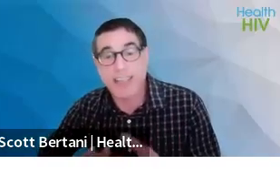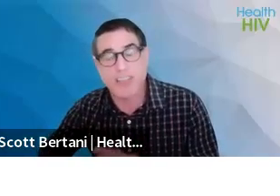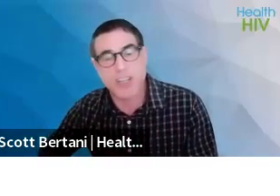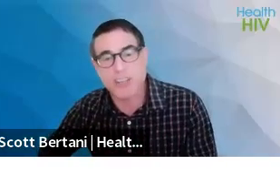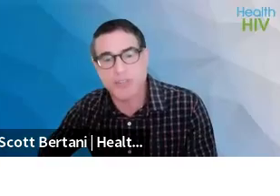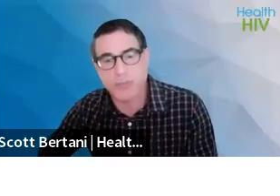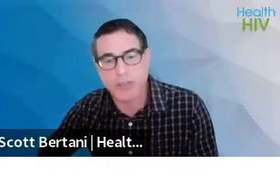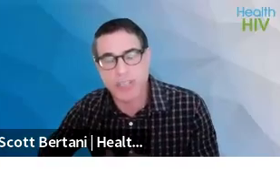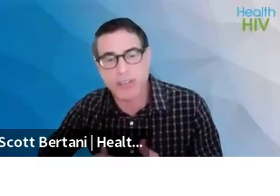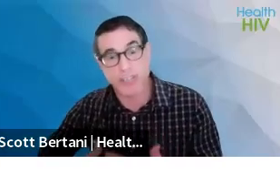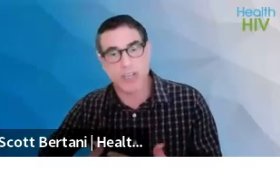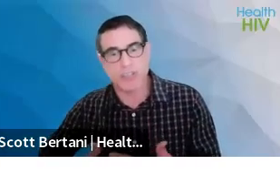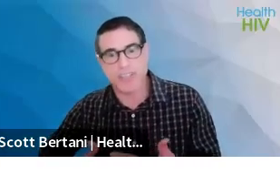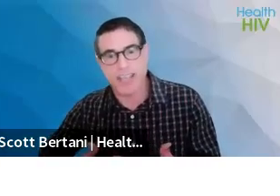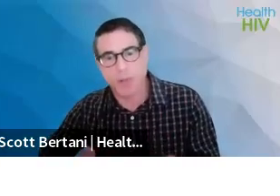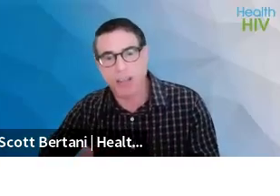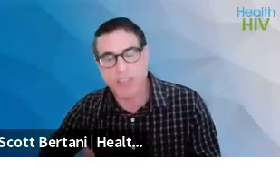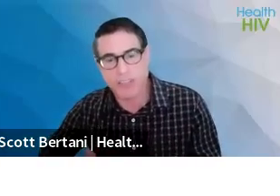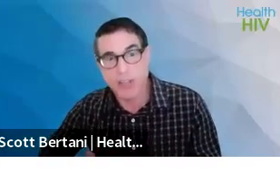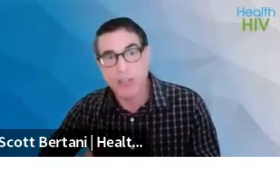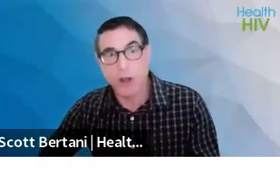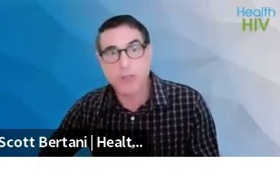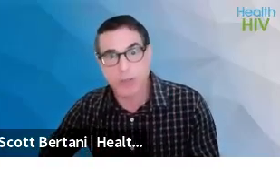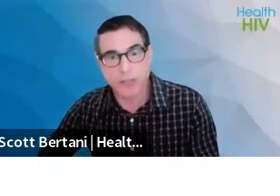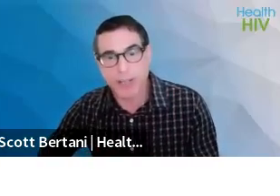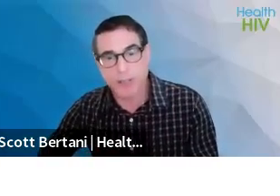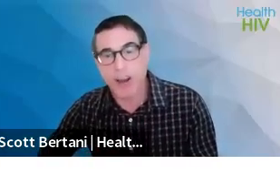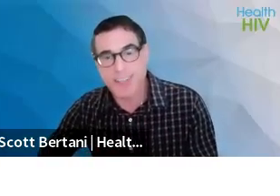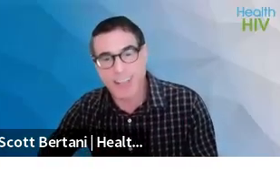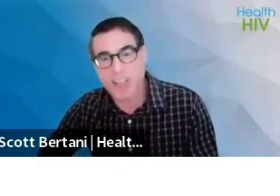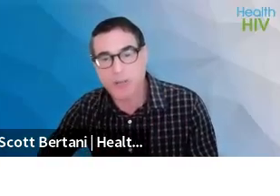it does it changes from year to year, and it changes as policies also iterate across the